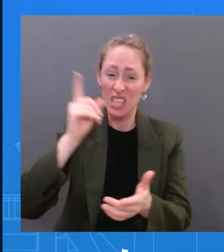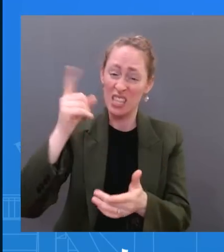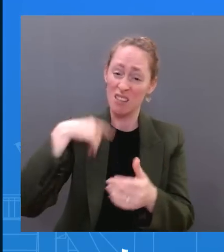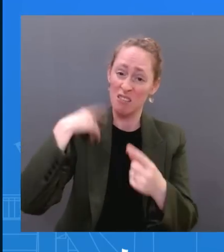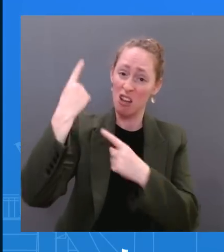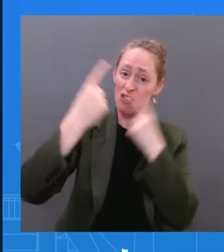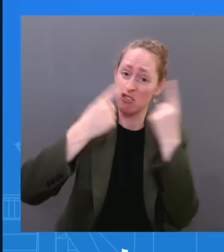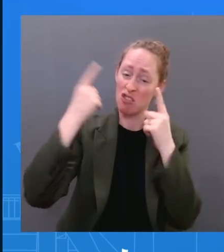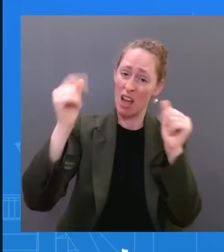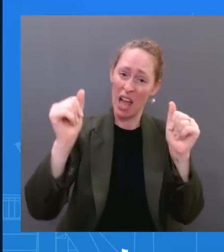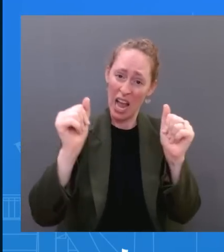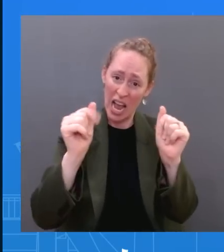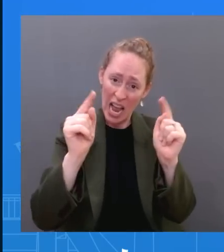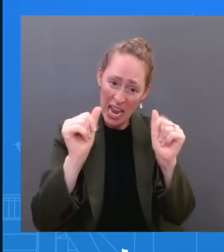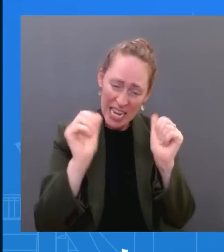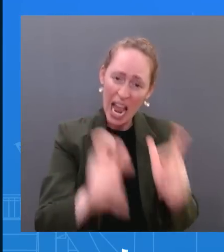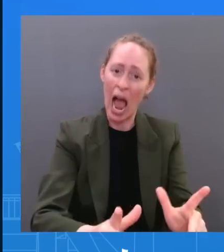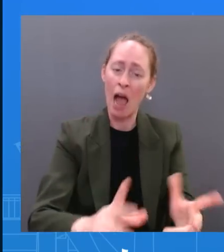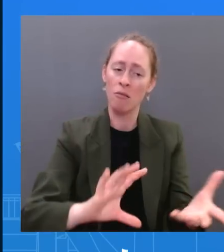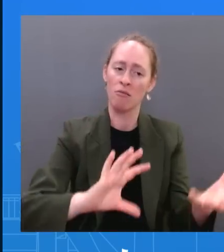to make sure that this administration, his administration,